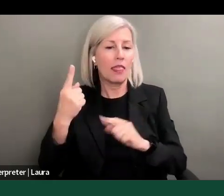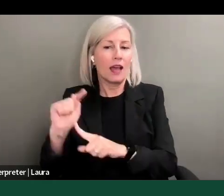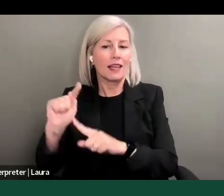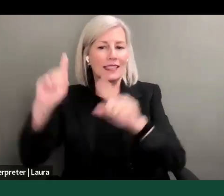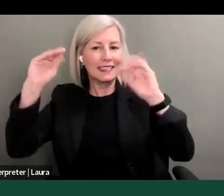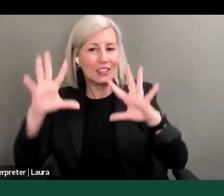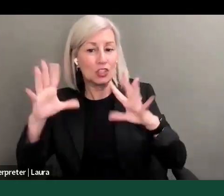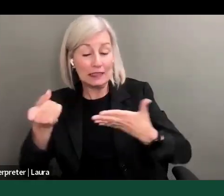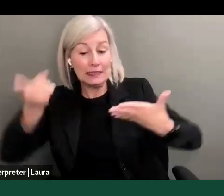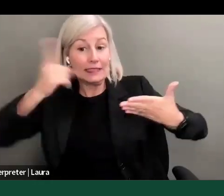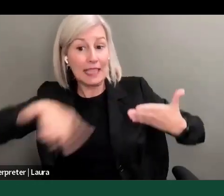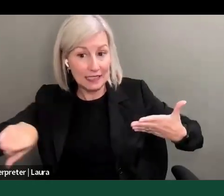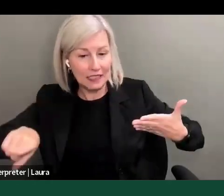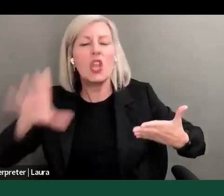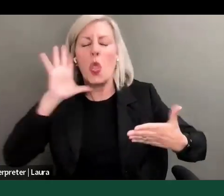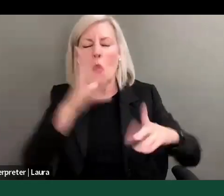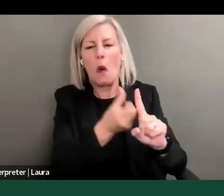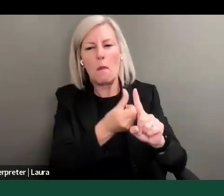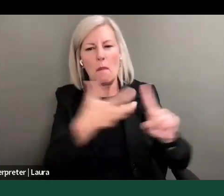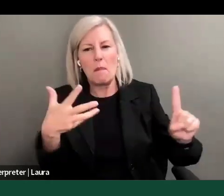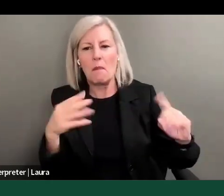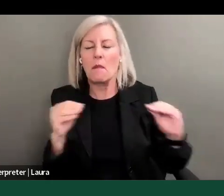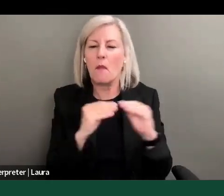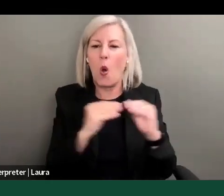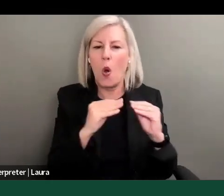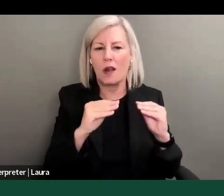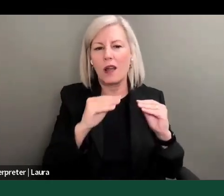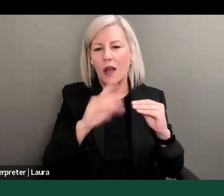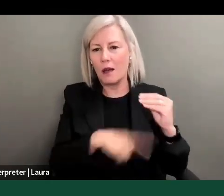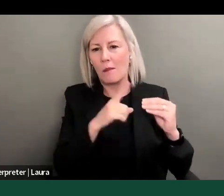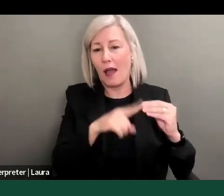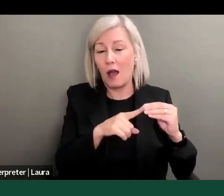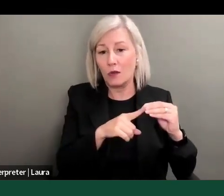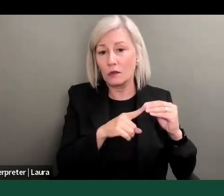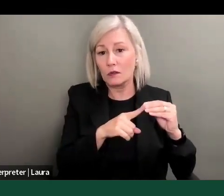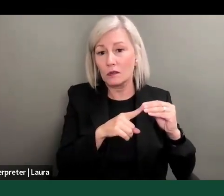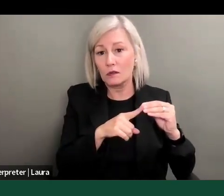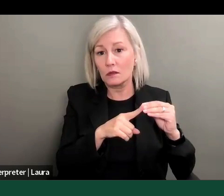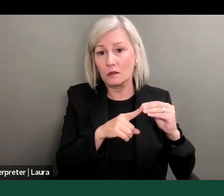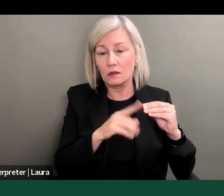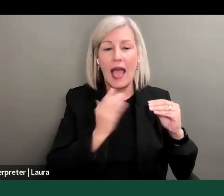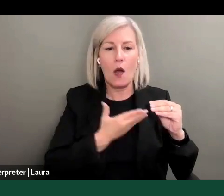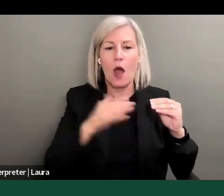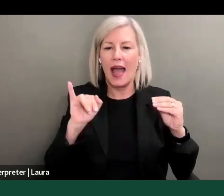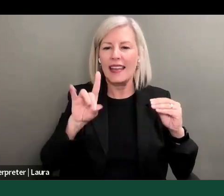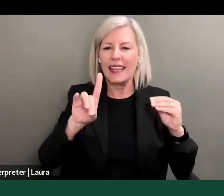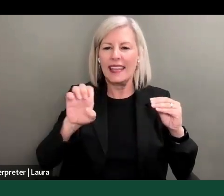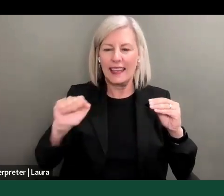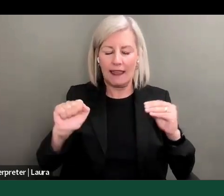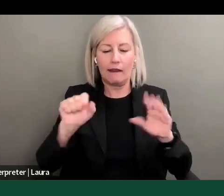We'll go into a little bit more depth of some of the IDEA state funded projects that can